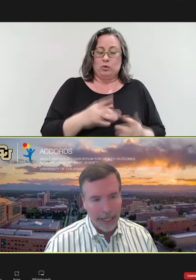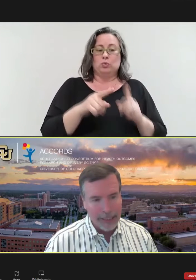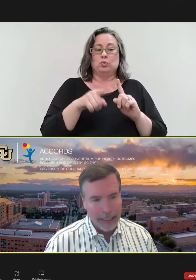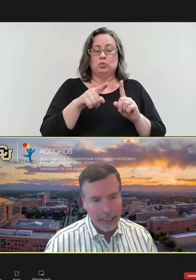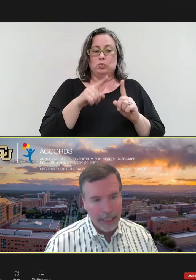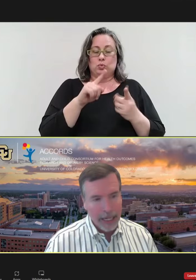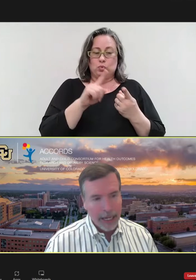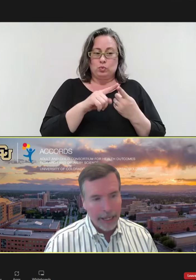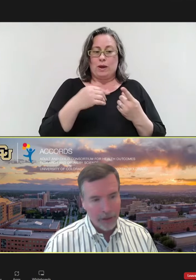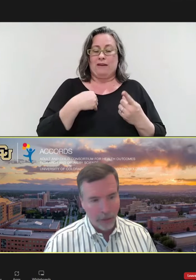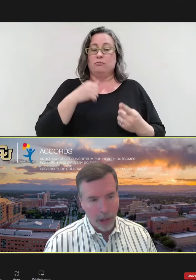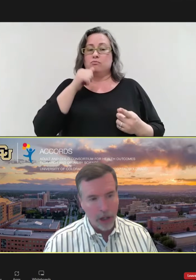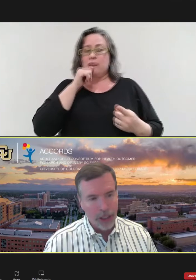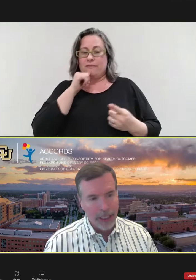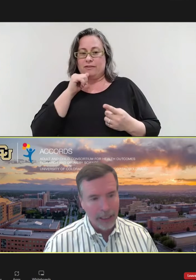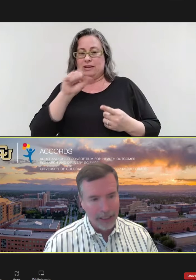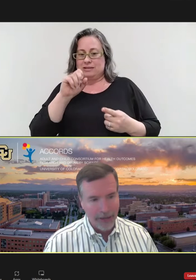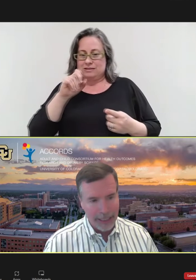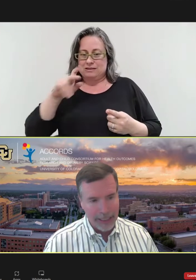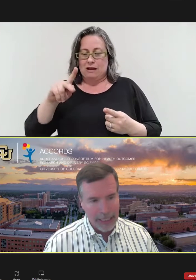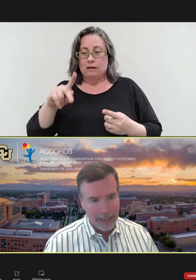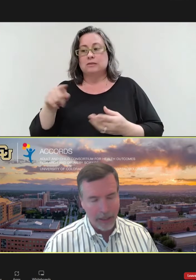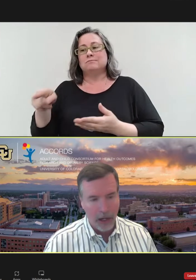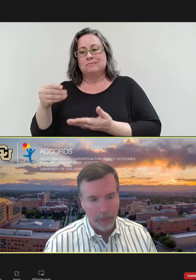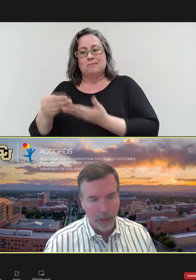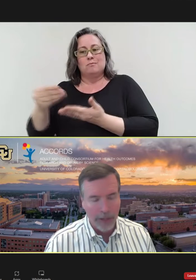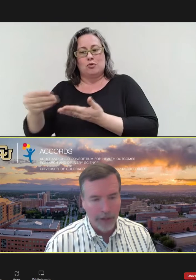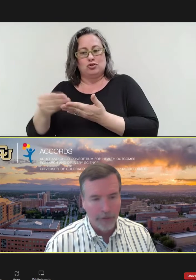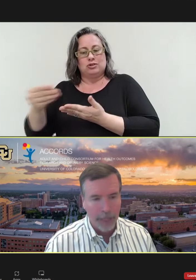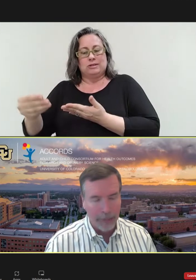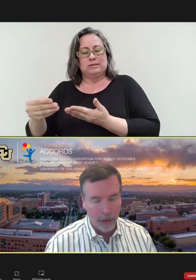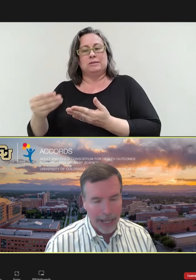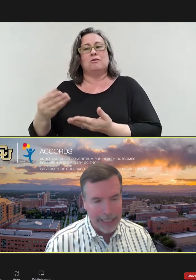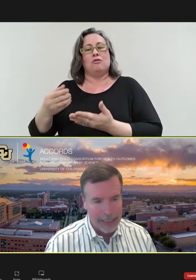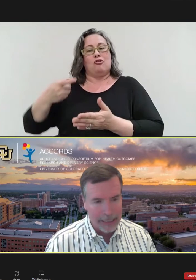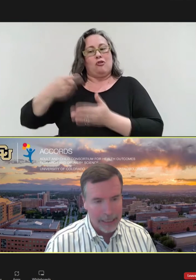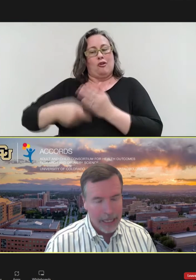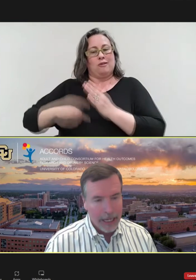vaccine. And so, purchasing these vaccines is cost-prohibitive for many practices.